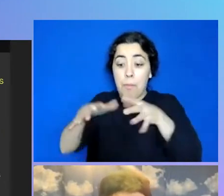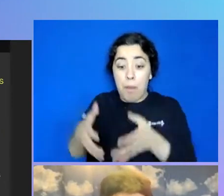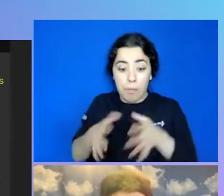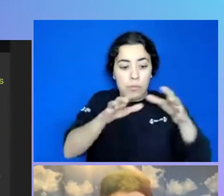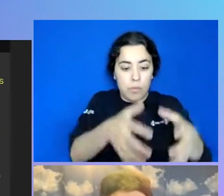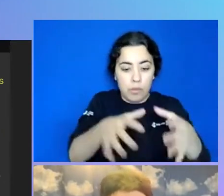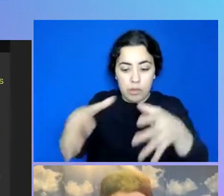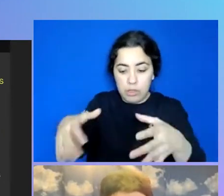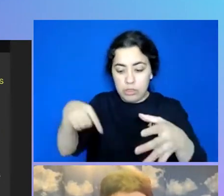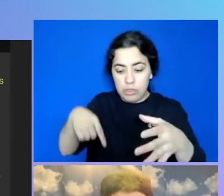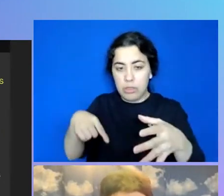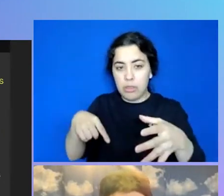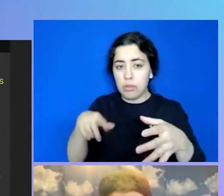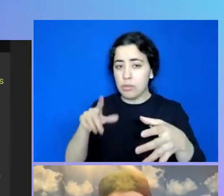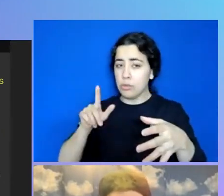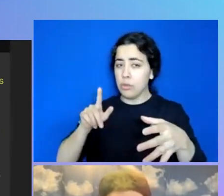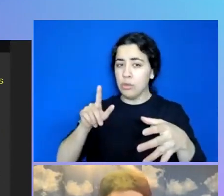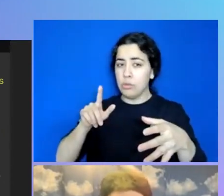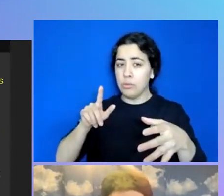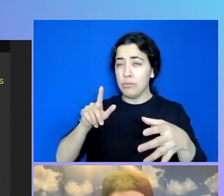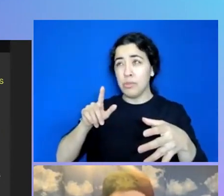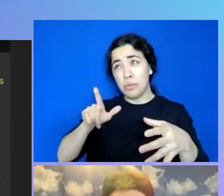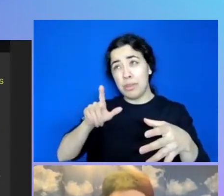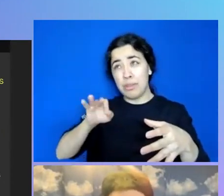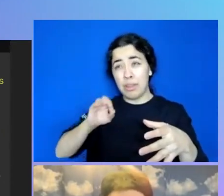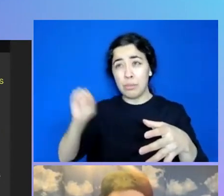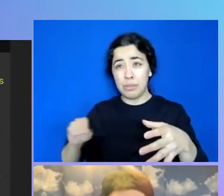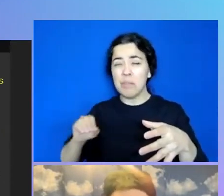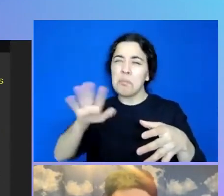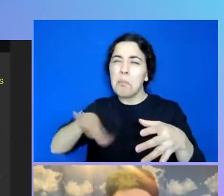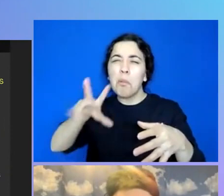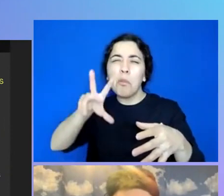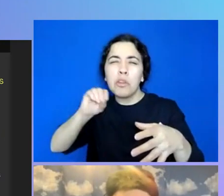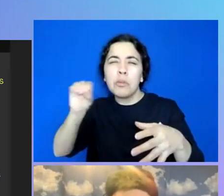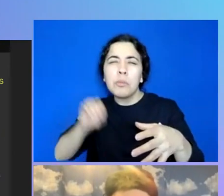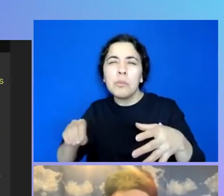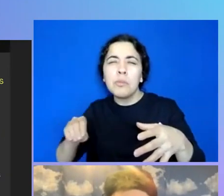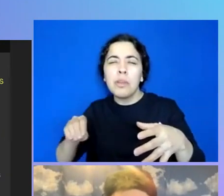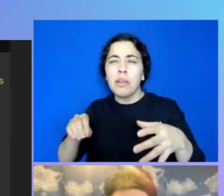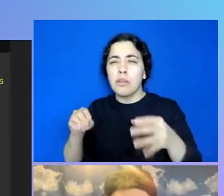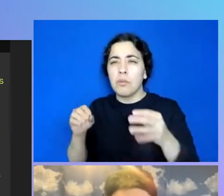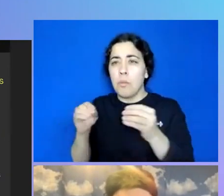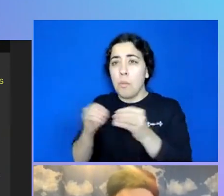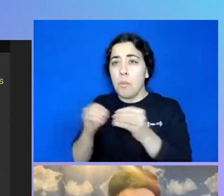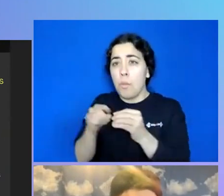people do in a in a workplace.